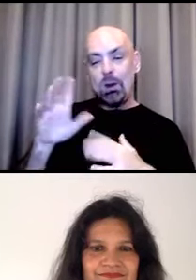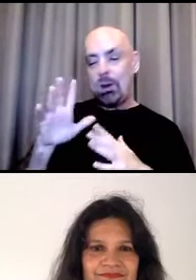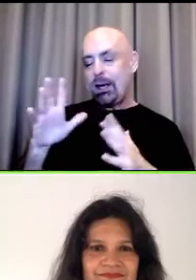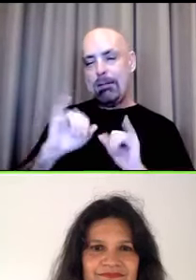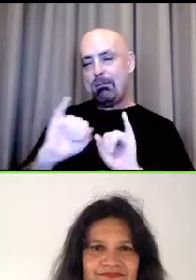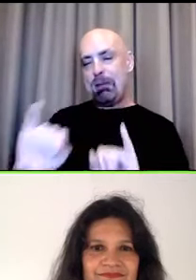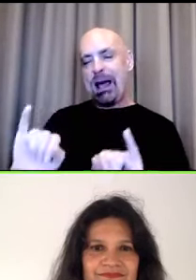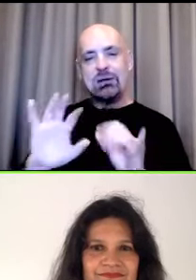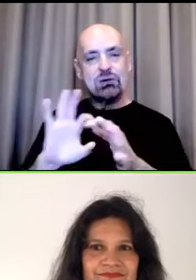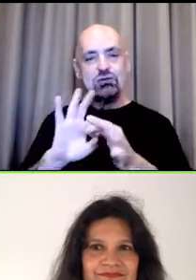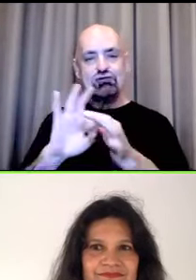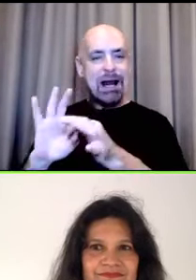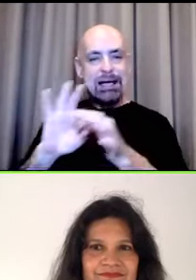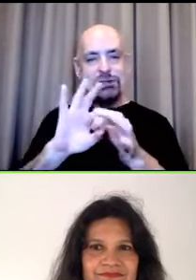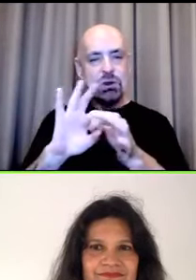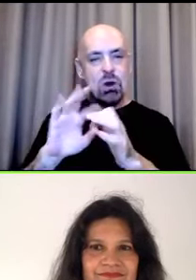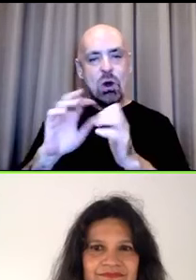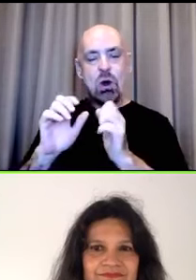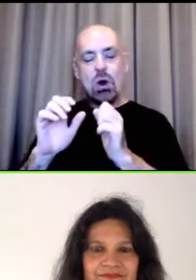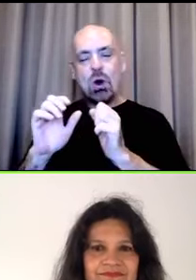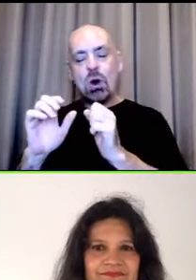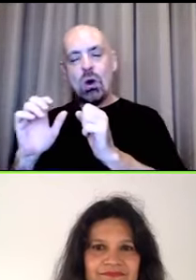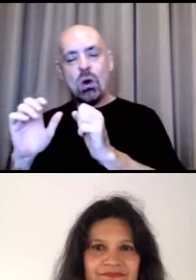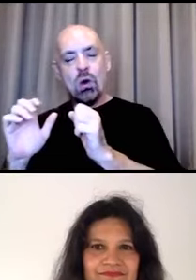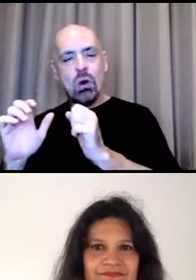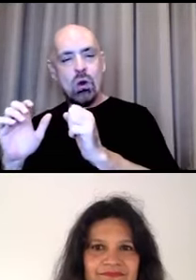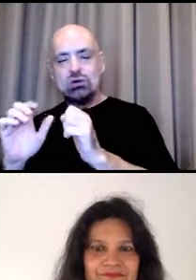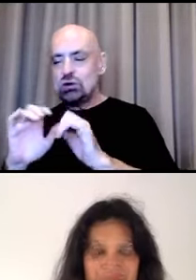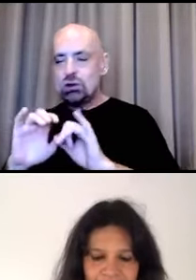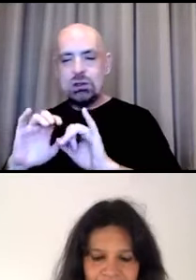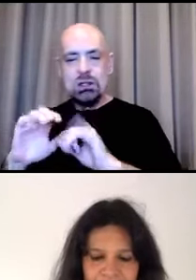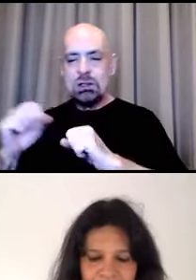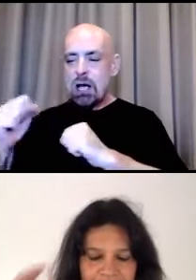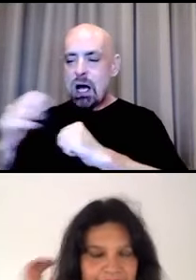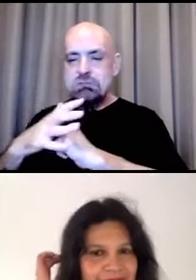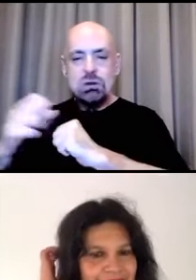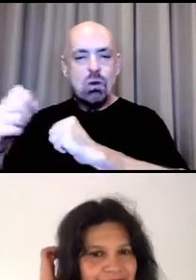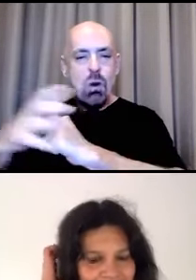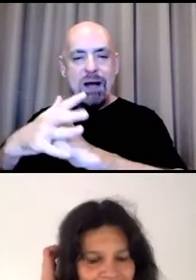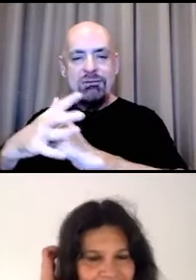Lenin is supposed to have replied if it would help you trike a deal go